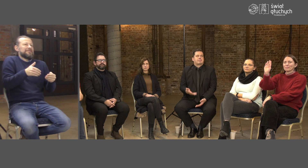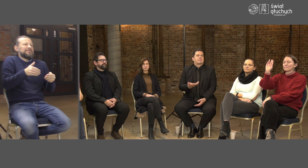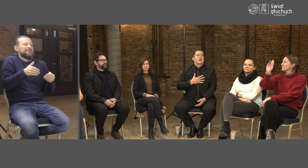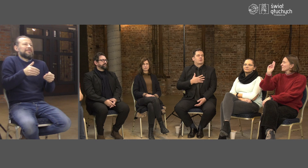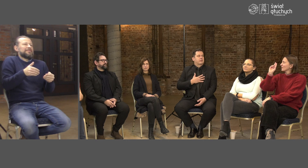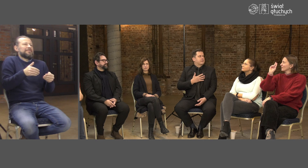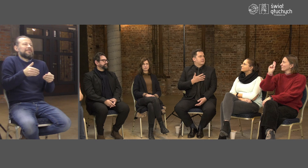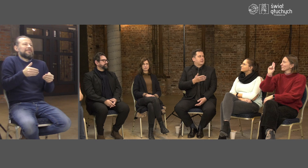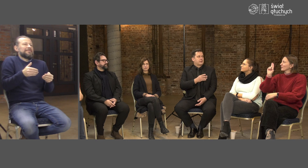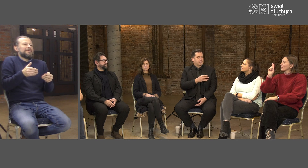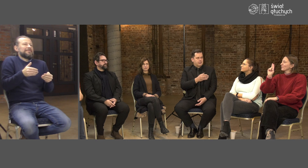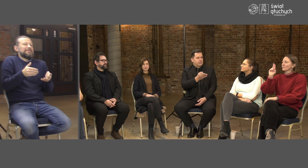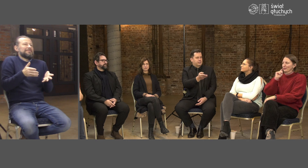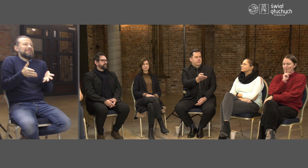[Tomek] How do you feel about this? Maria, please.